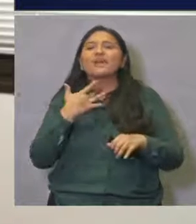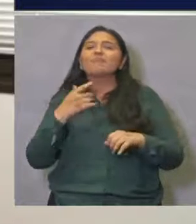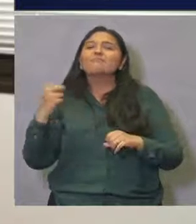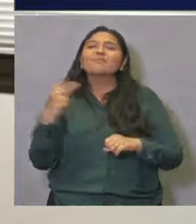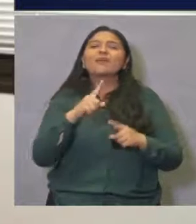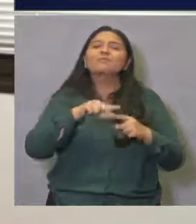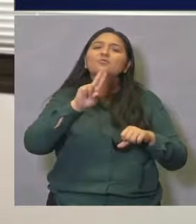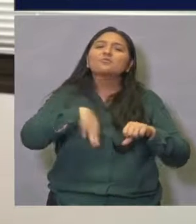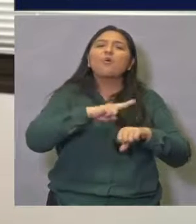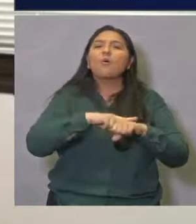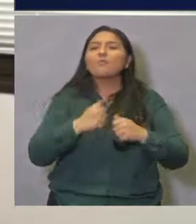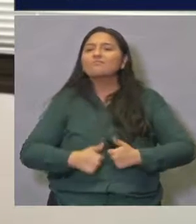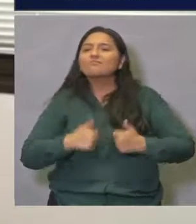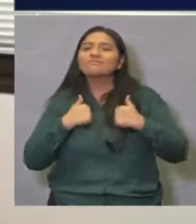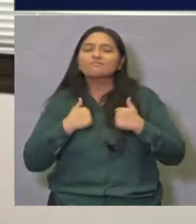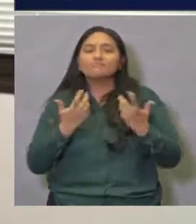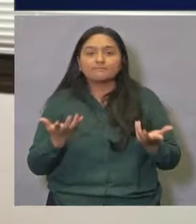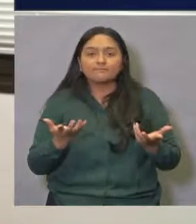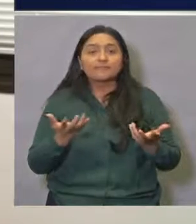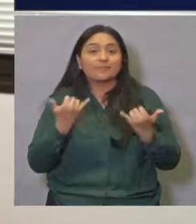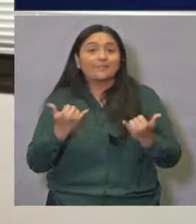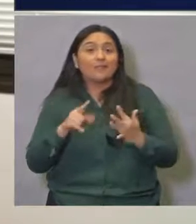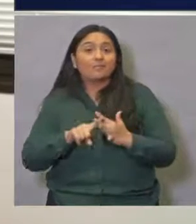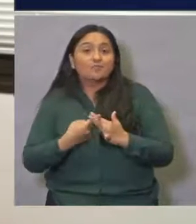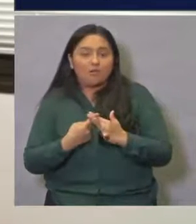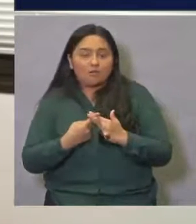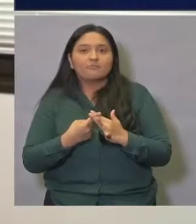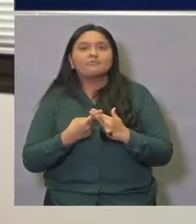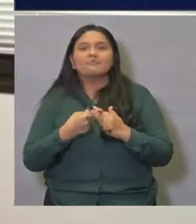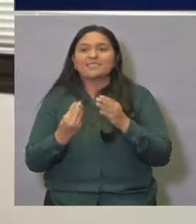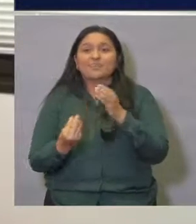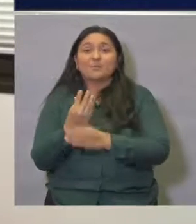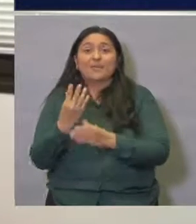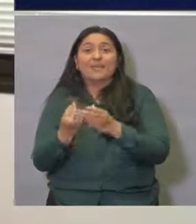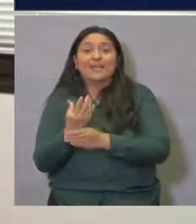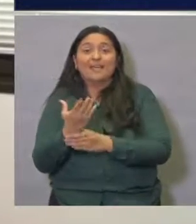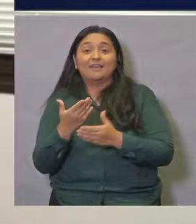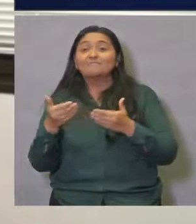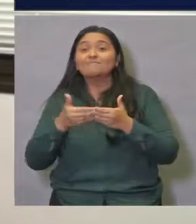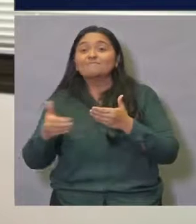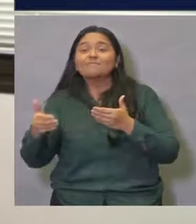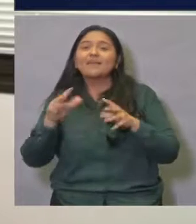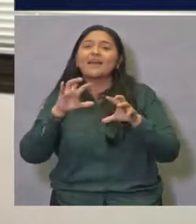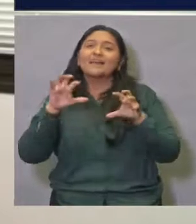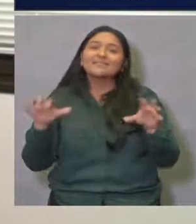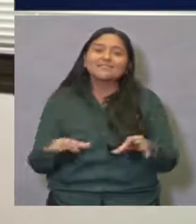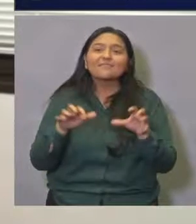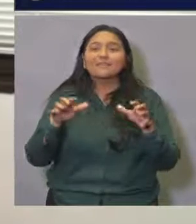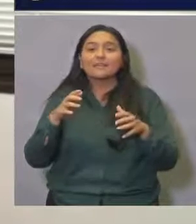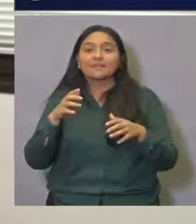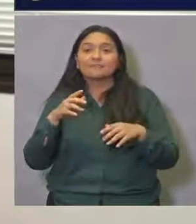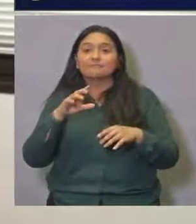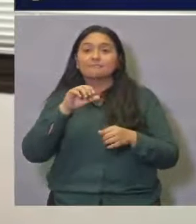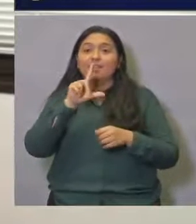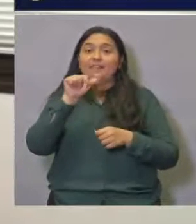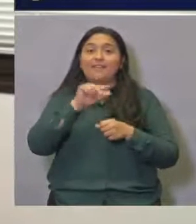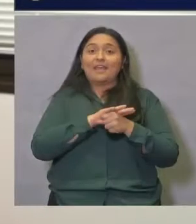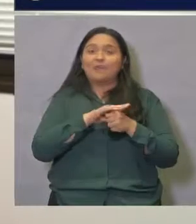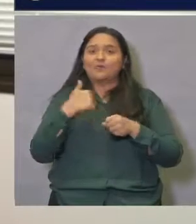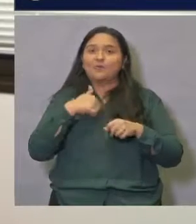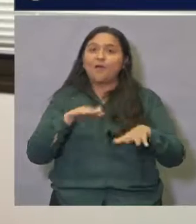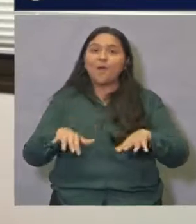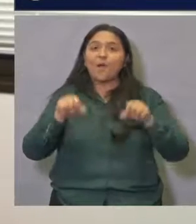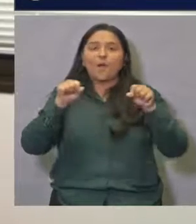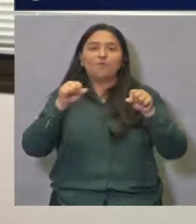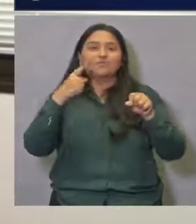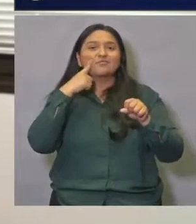ENTENDEMOS QUE MUCHAS PERSONAS